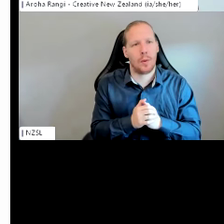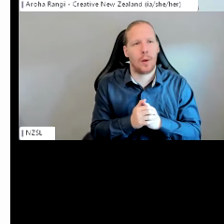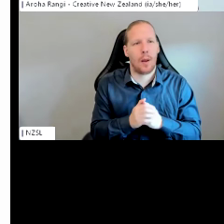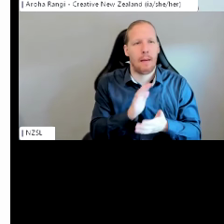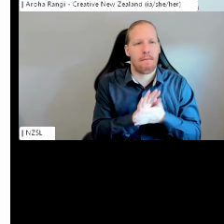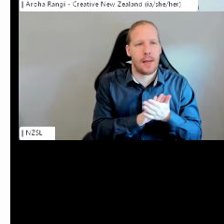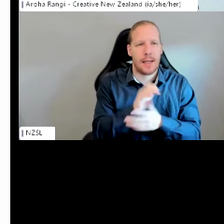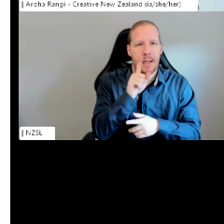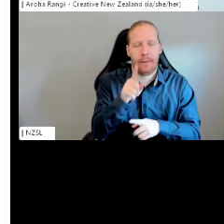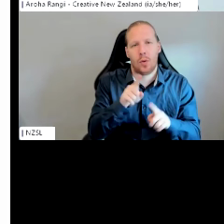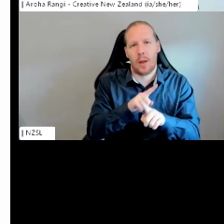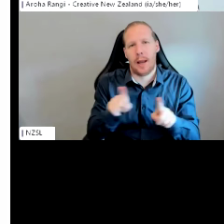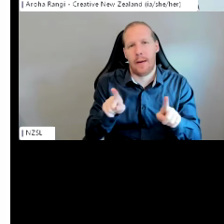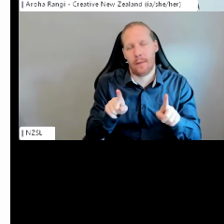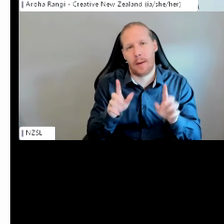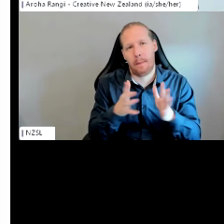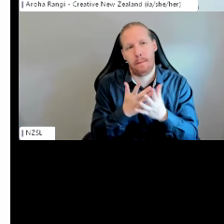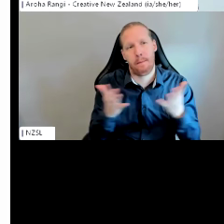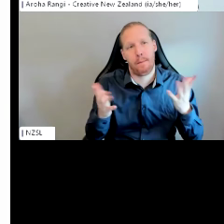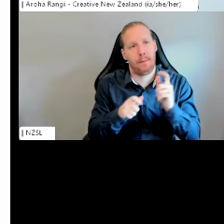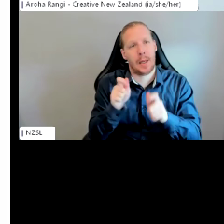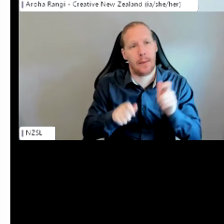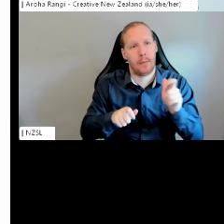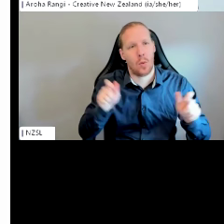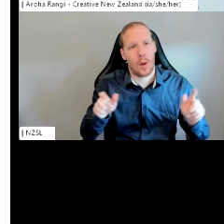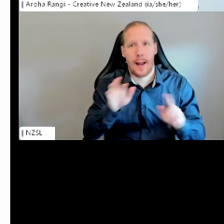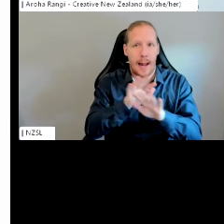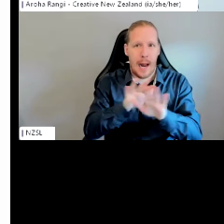making very deliberate decisions, what you've got to ask yourself in the communication,